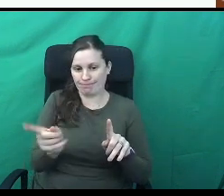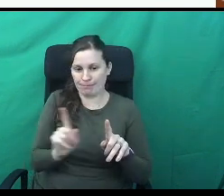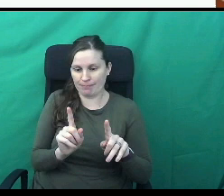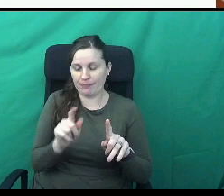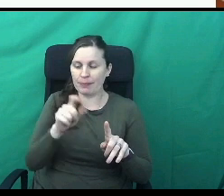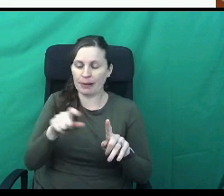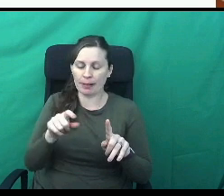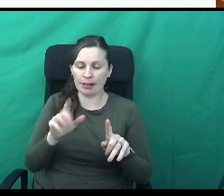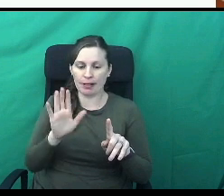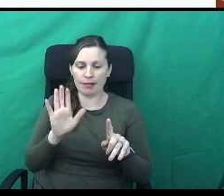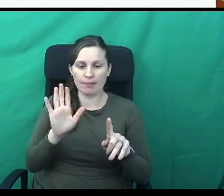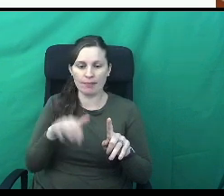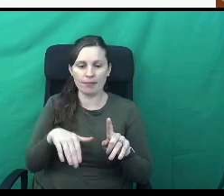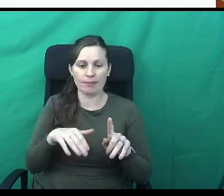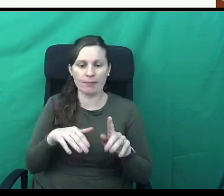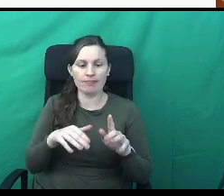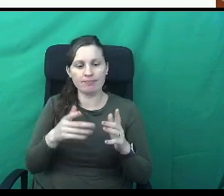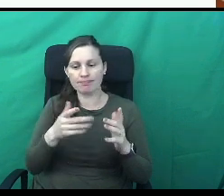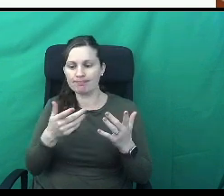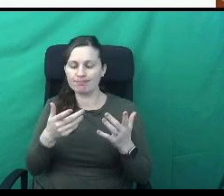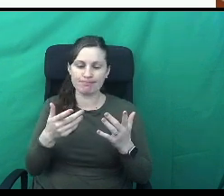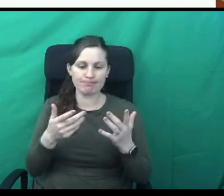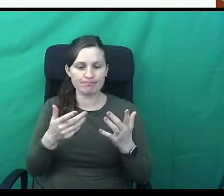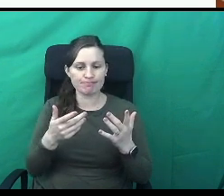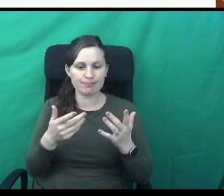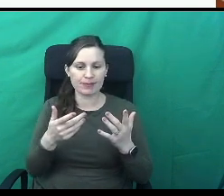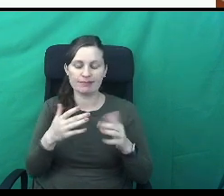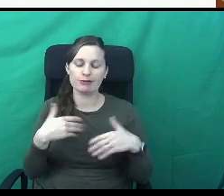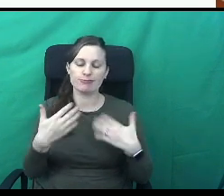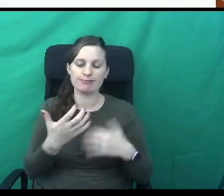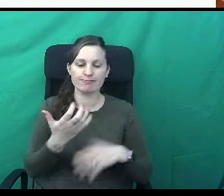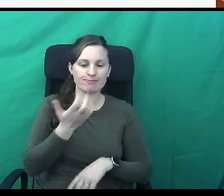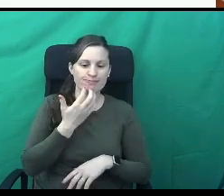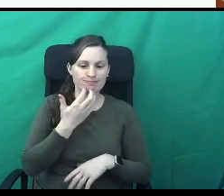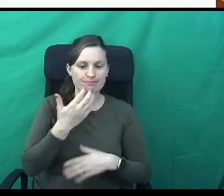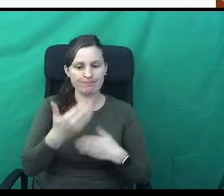You get the impression that people are just like "yeah we'll just keep on using it" and some hope for the best.